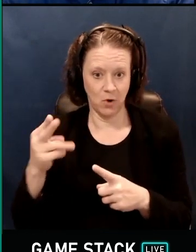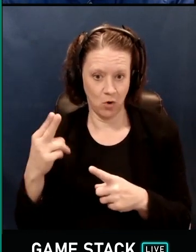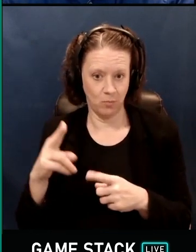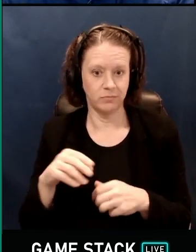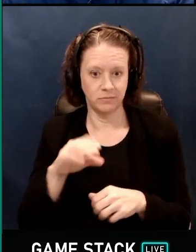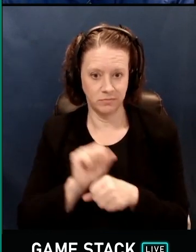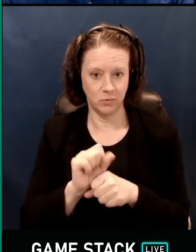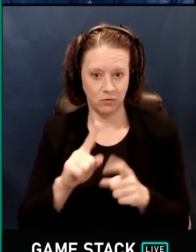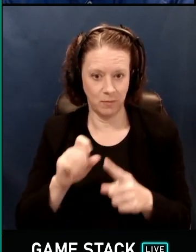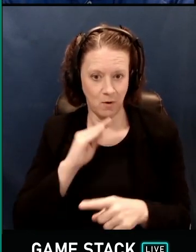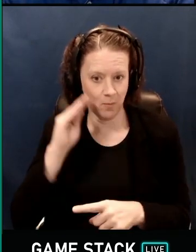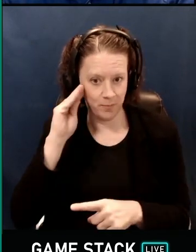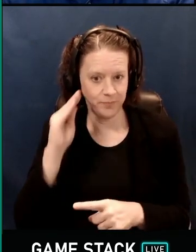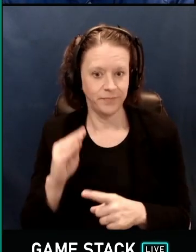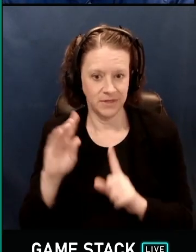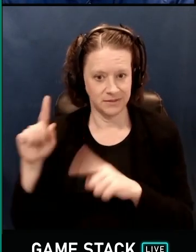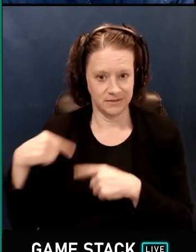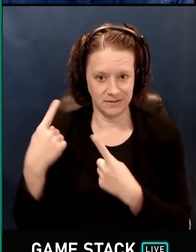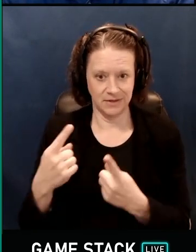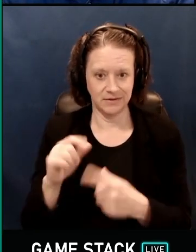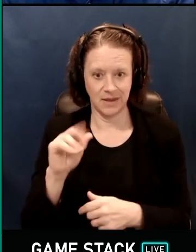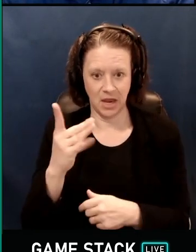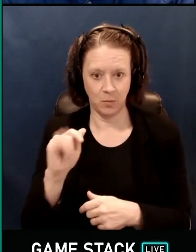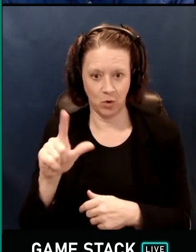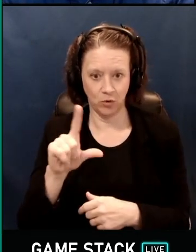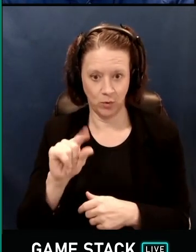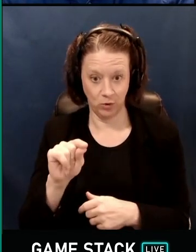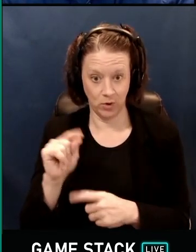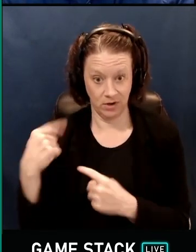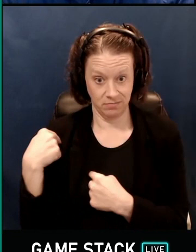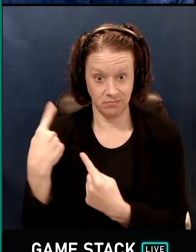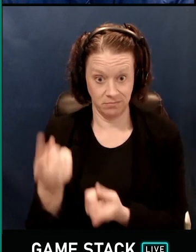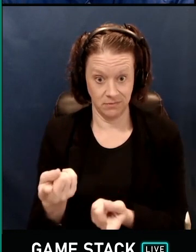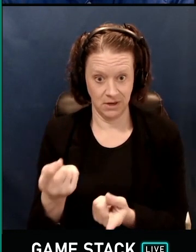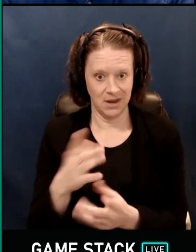and there's no more people in the office.